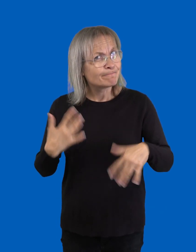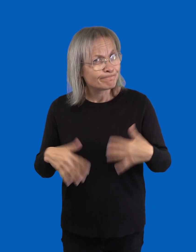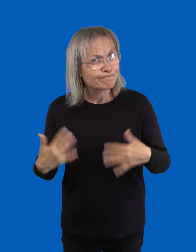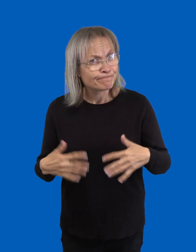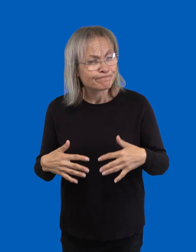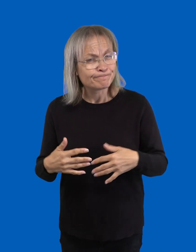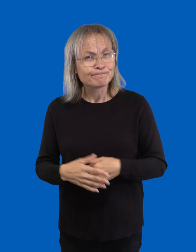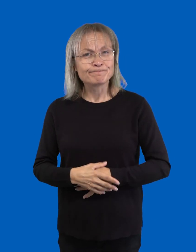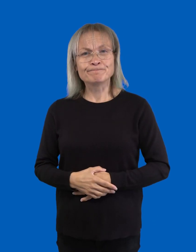Pain during sex.